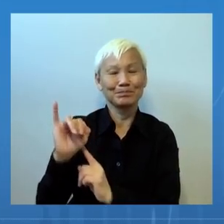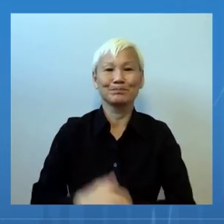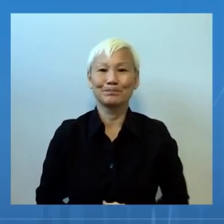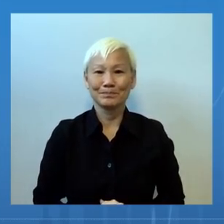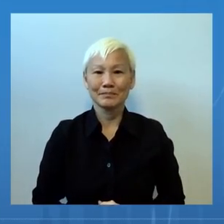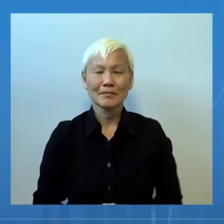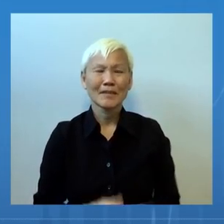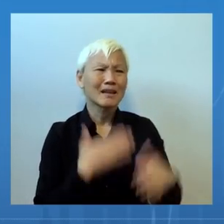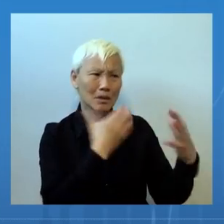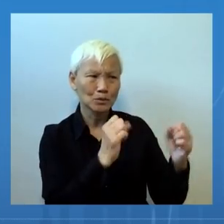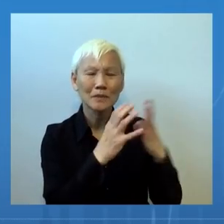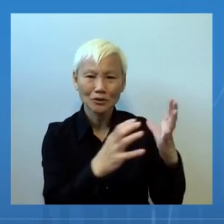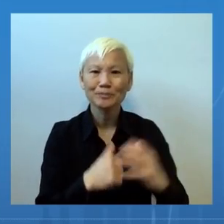Could I have the first slide, please?